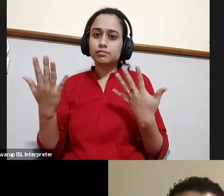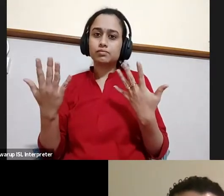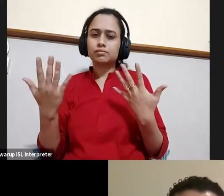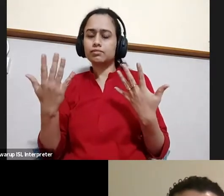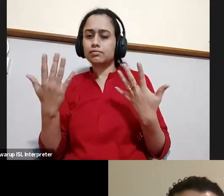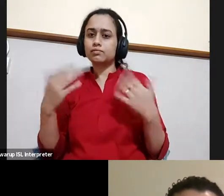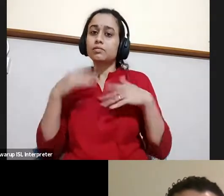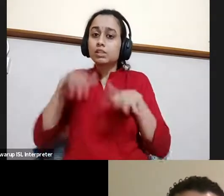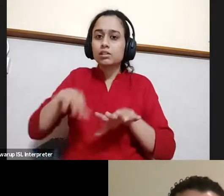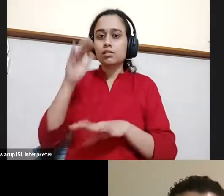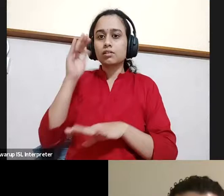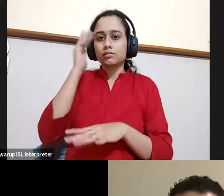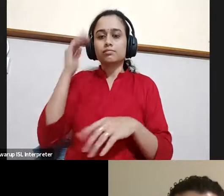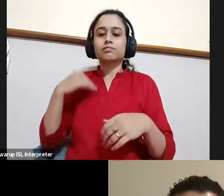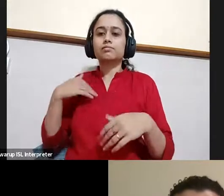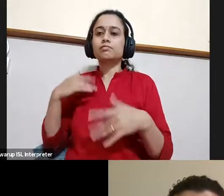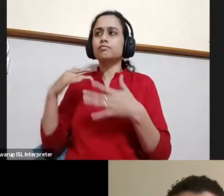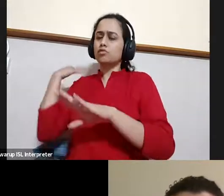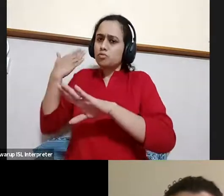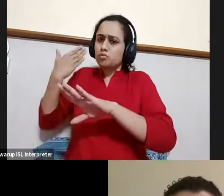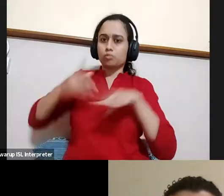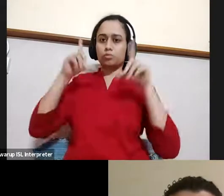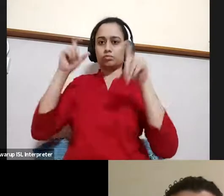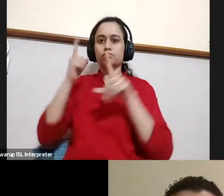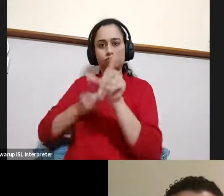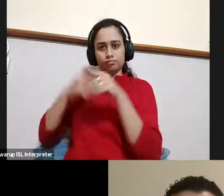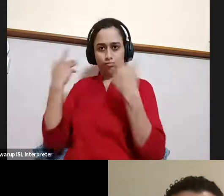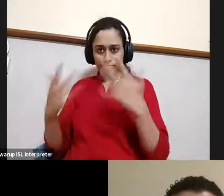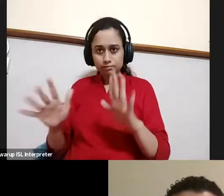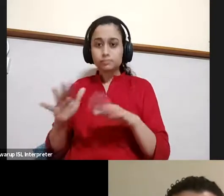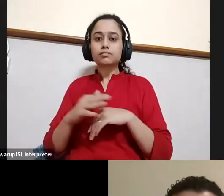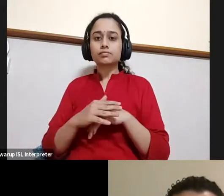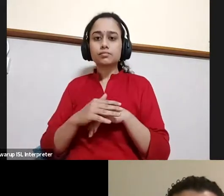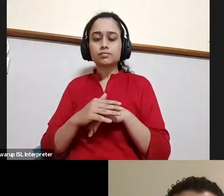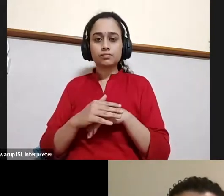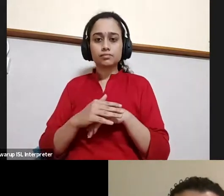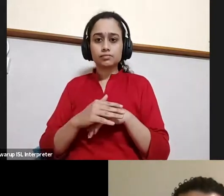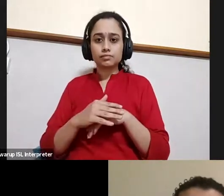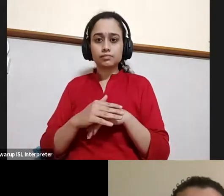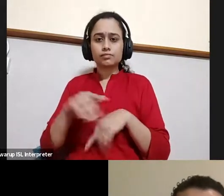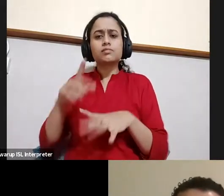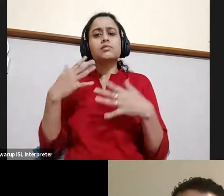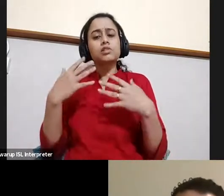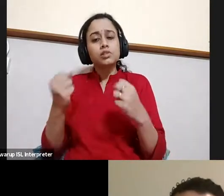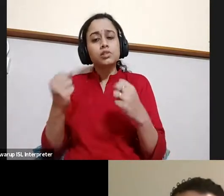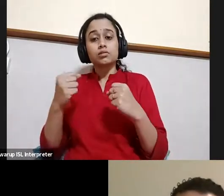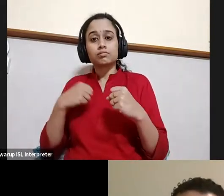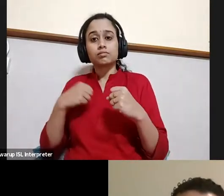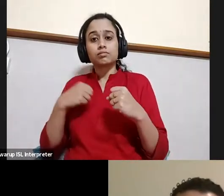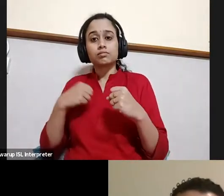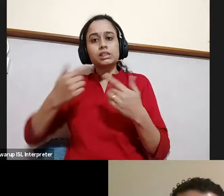running so hard studio for a few years that um he would also constantly be experimenting um